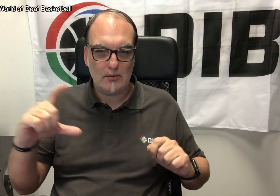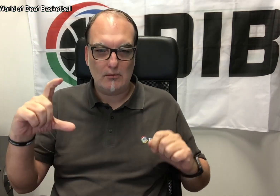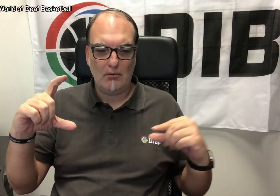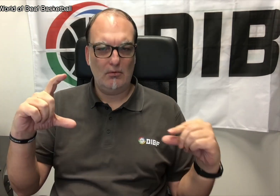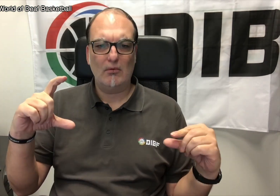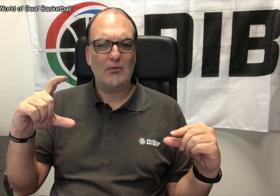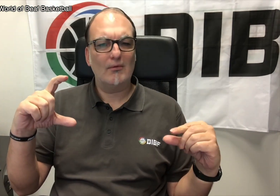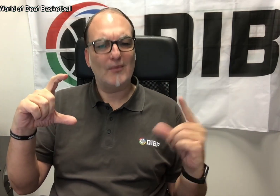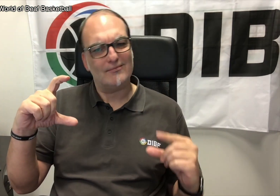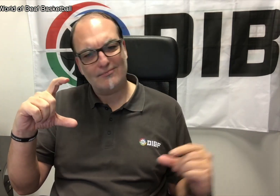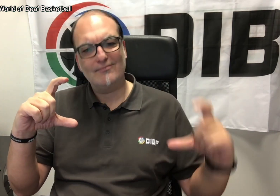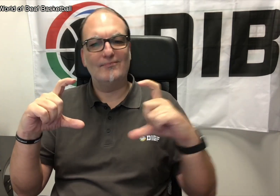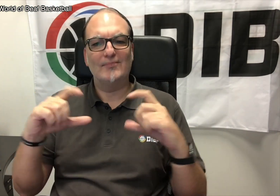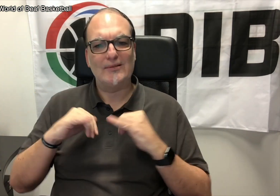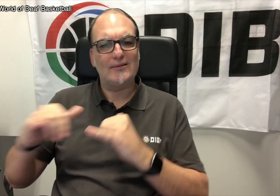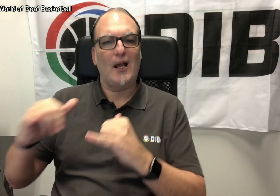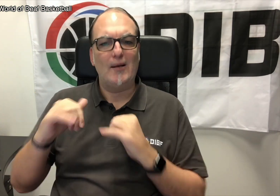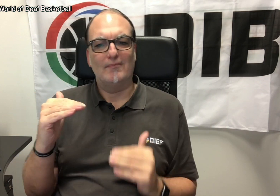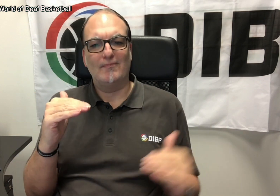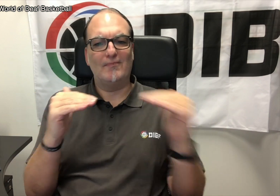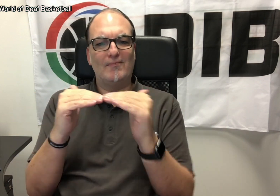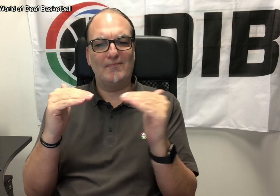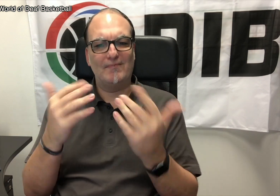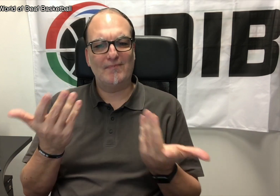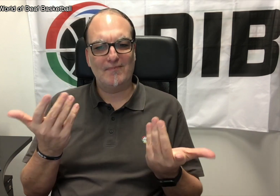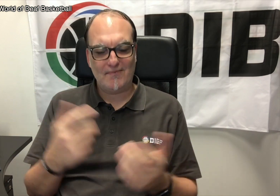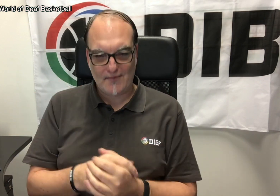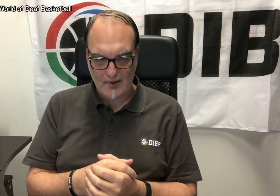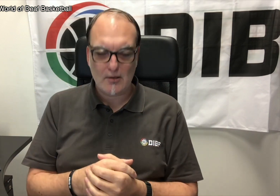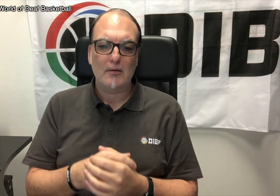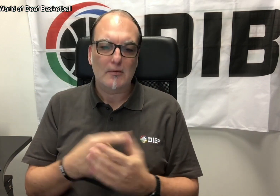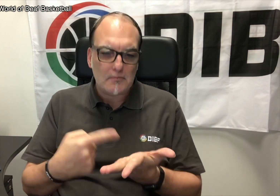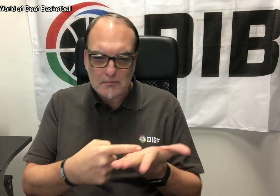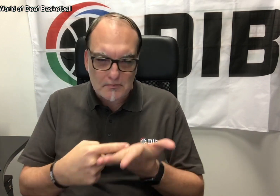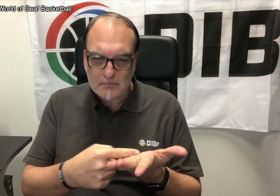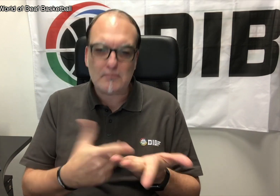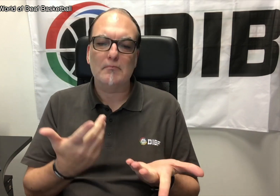so both are on equal basis.